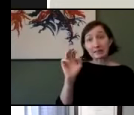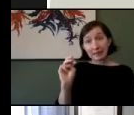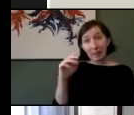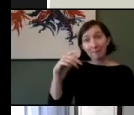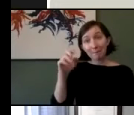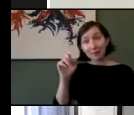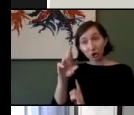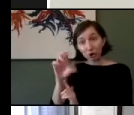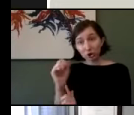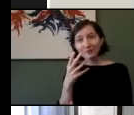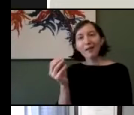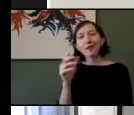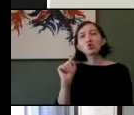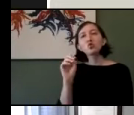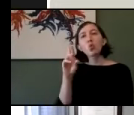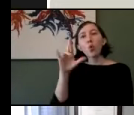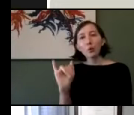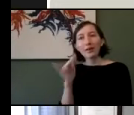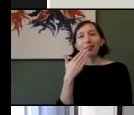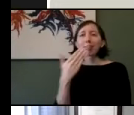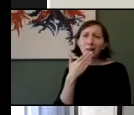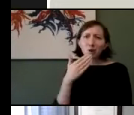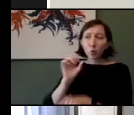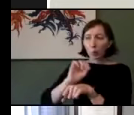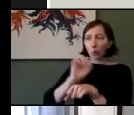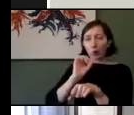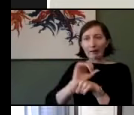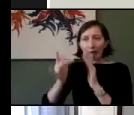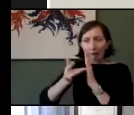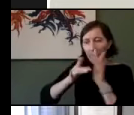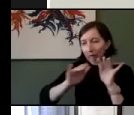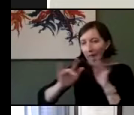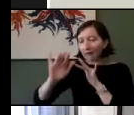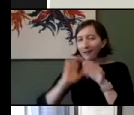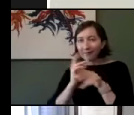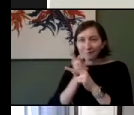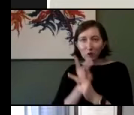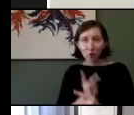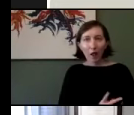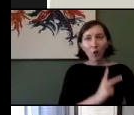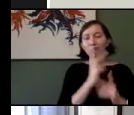for working behind the scenes and helping with the logistics.